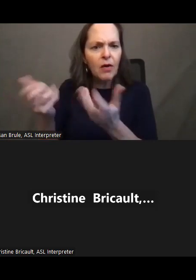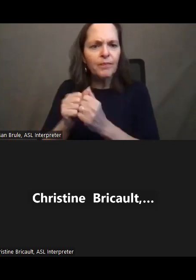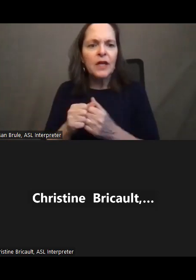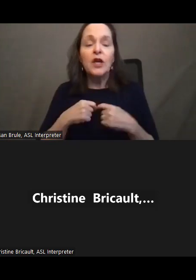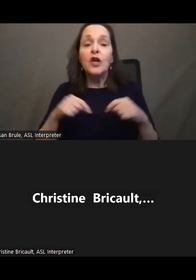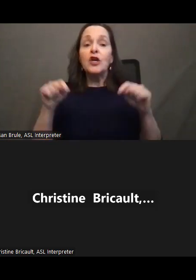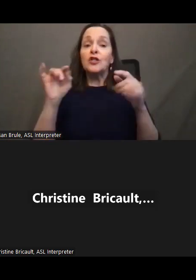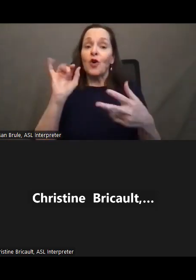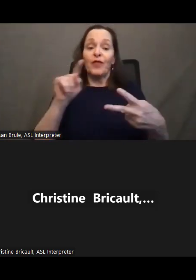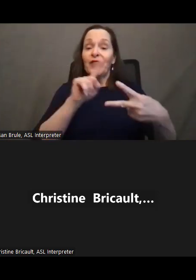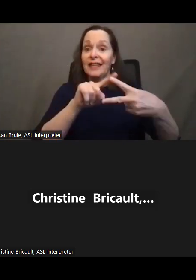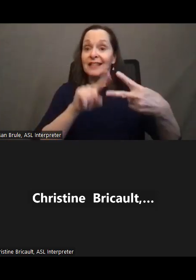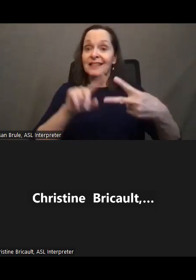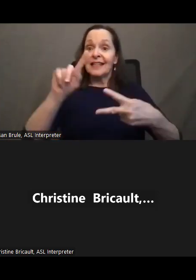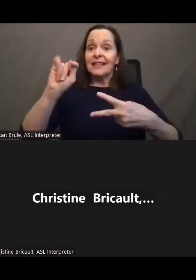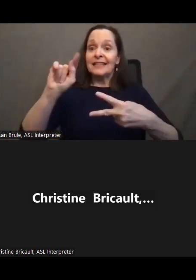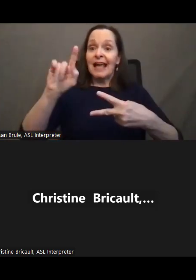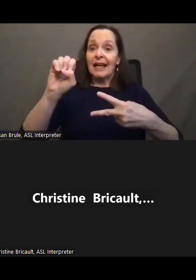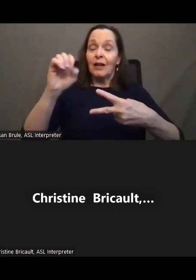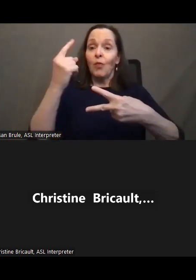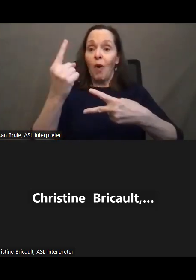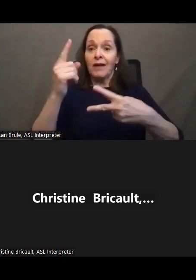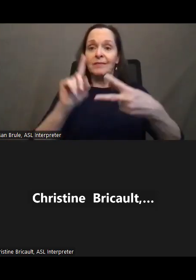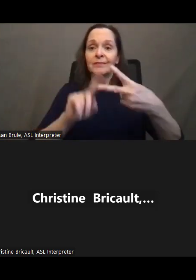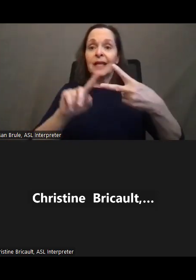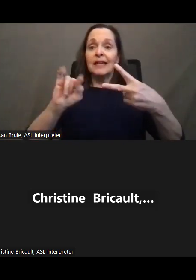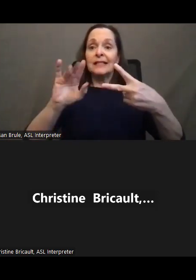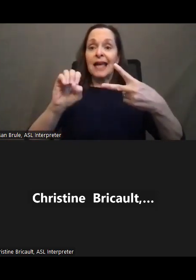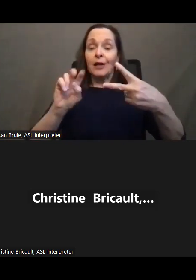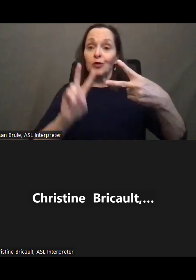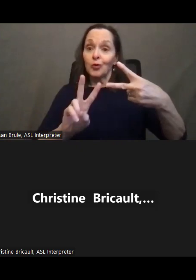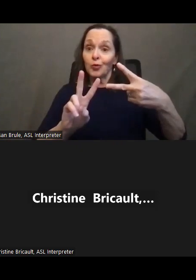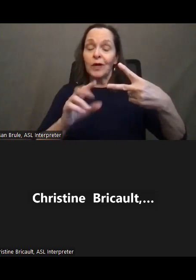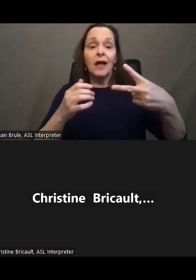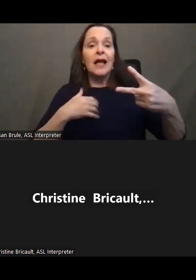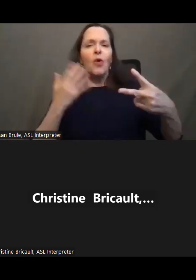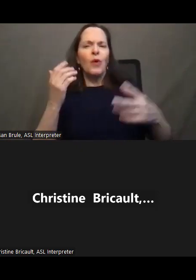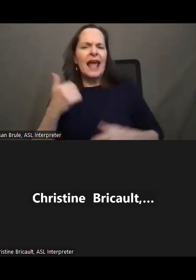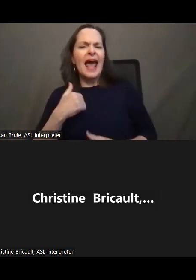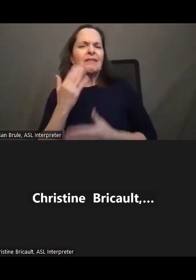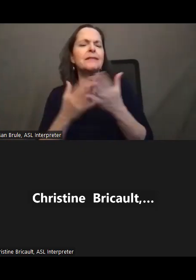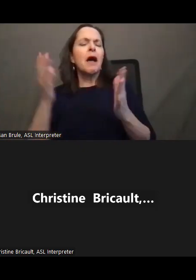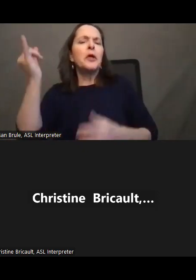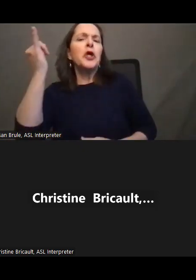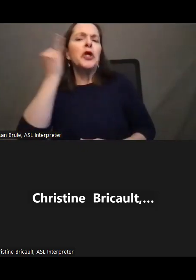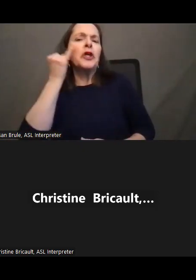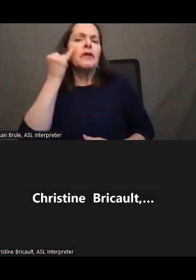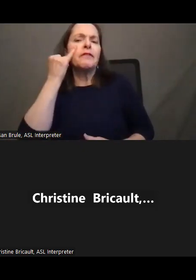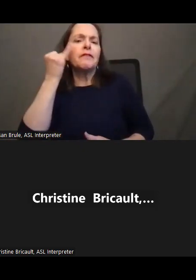So, I will invite people to raise their hands. I'll pick one or two people.